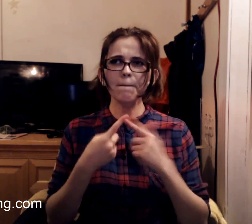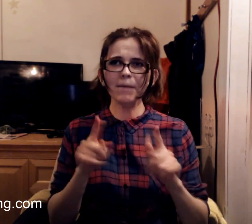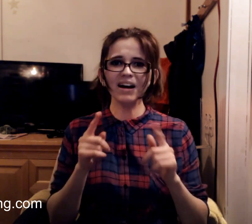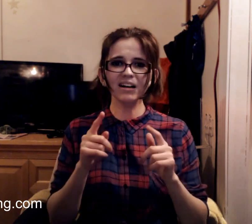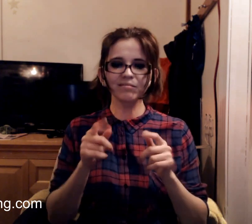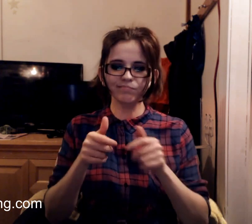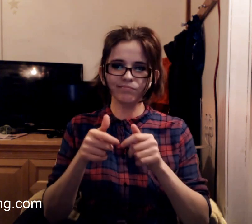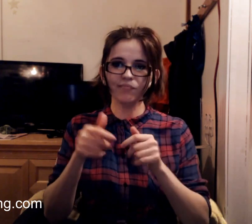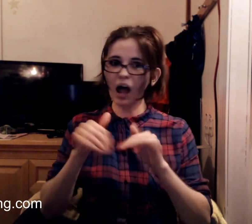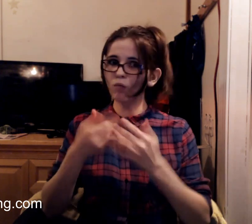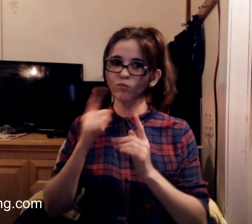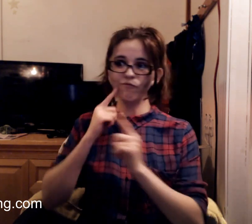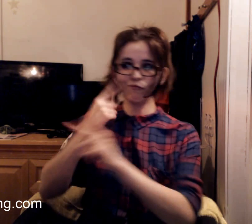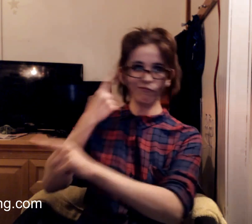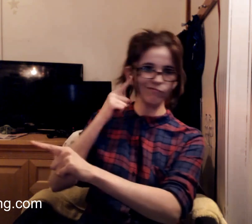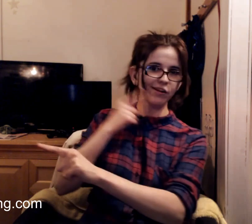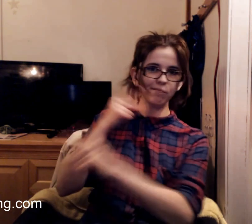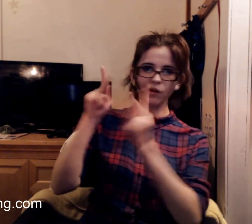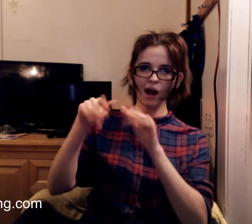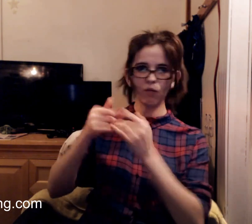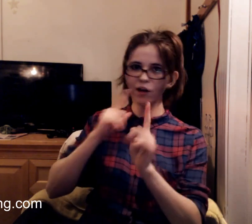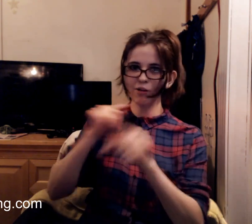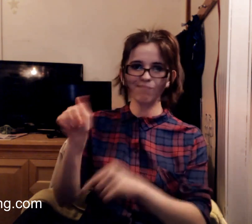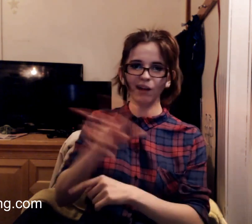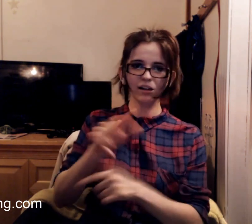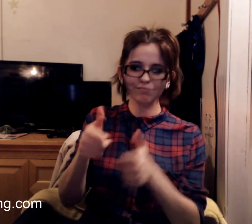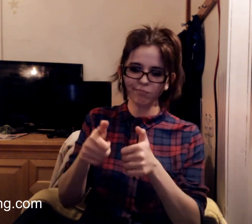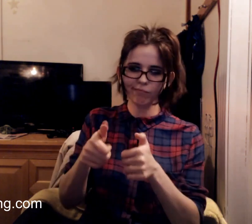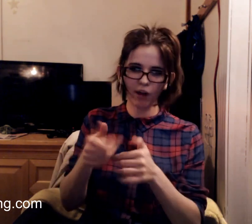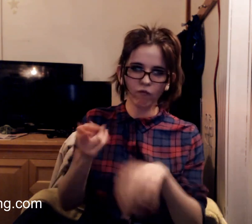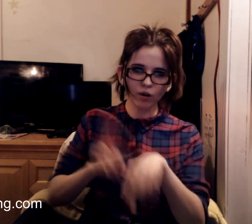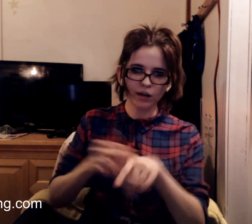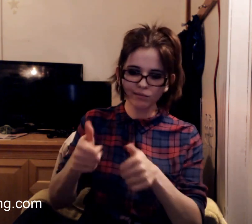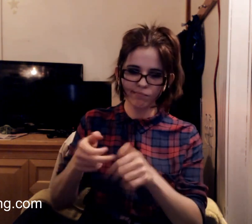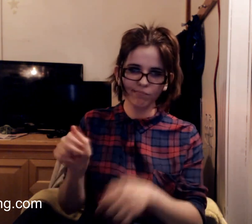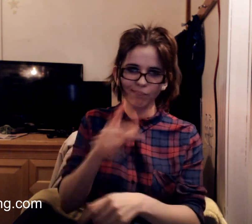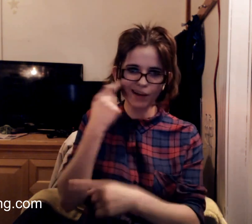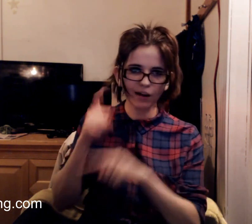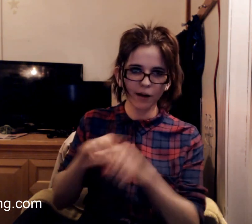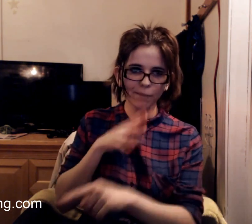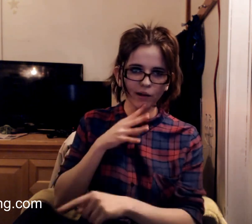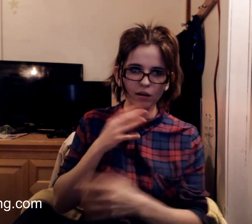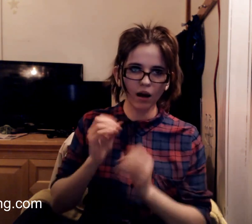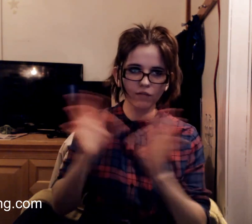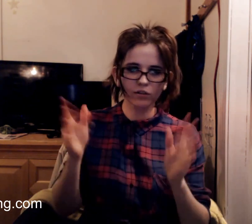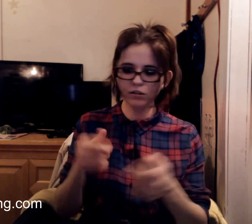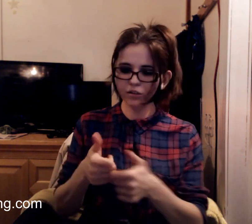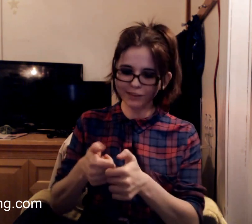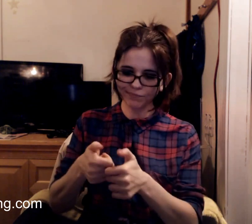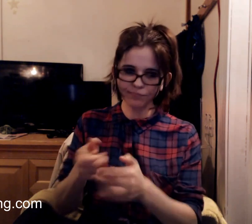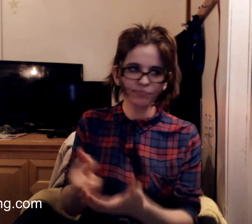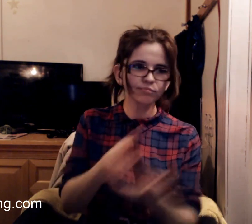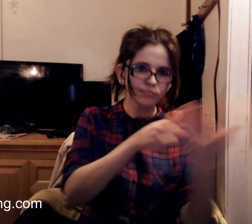Yet, for a deaf person, they'd just reply back by texting back, of course, because they obviously can't speak well.